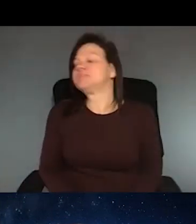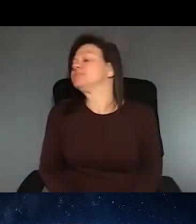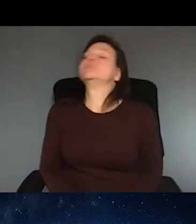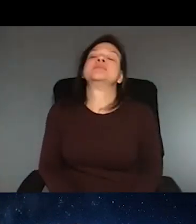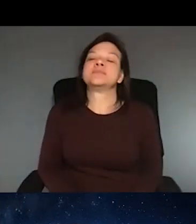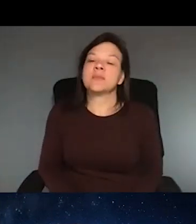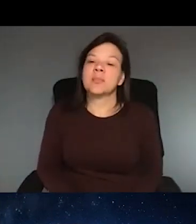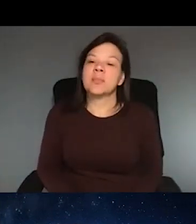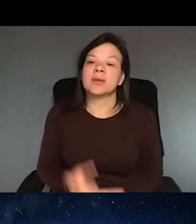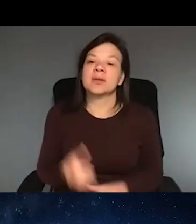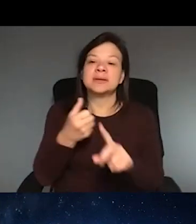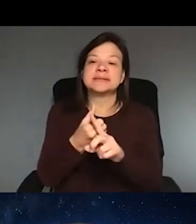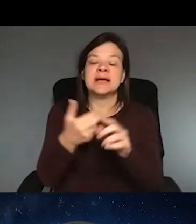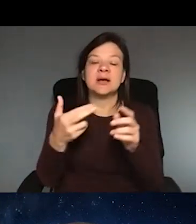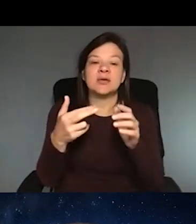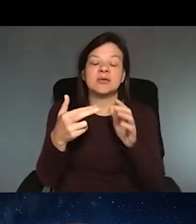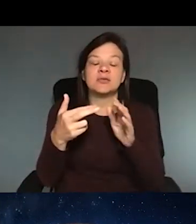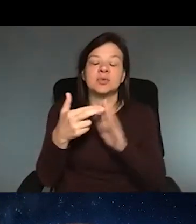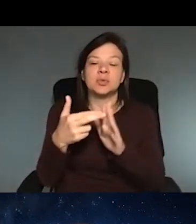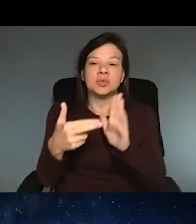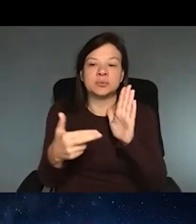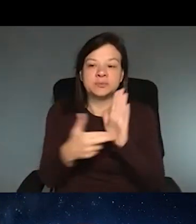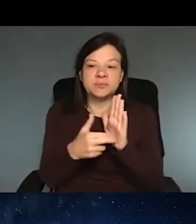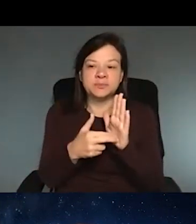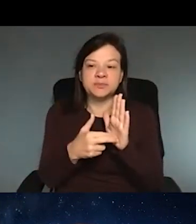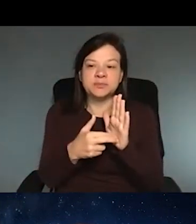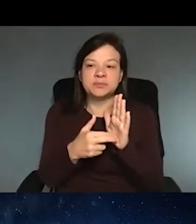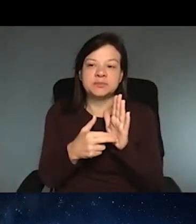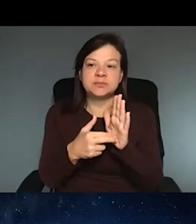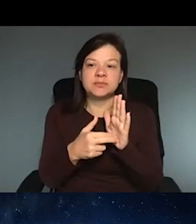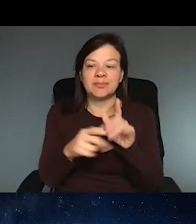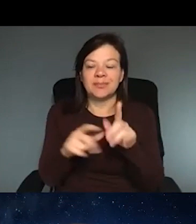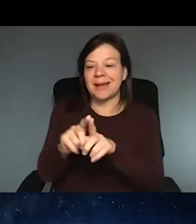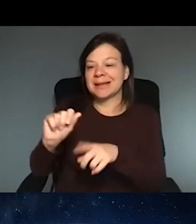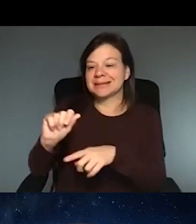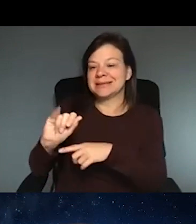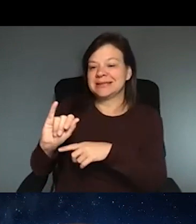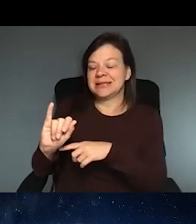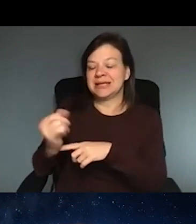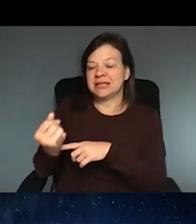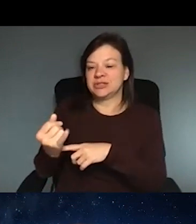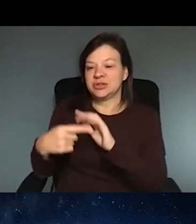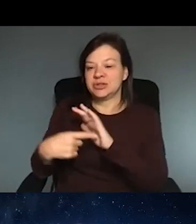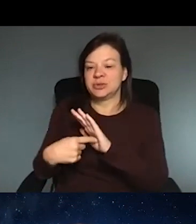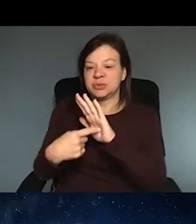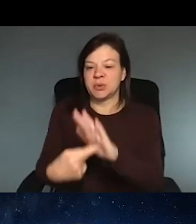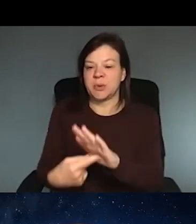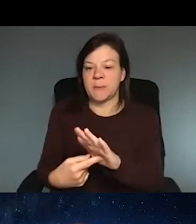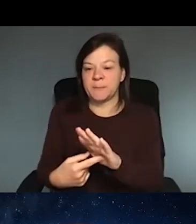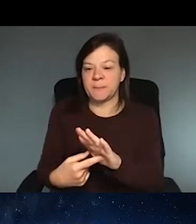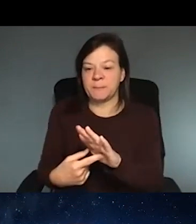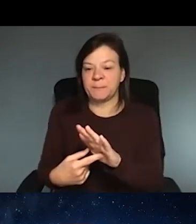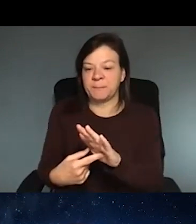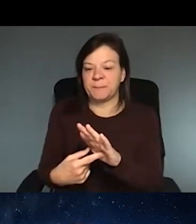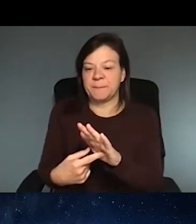SELF REGISTRATION IS AS AJ DEMOED EARLIER, ENABLED ON